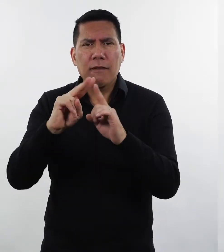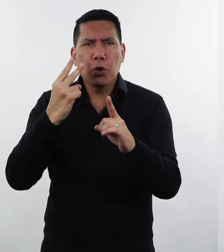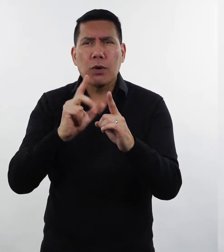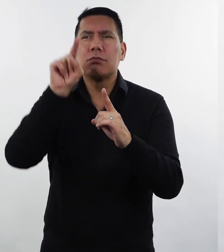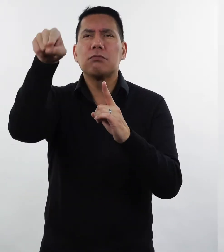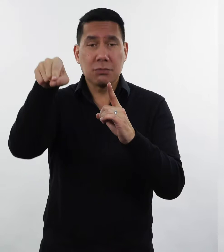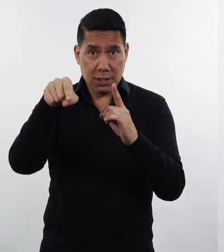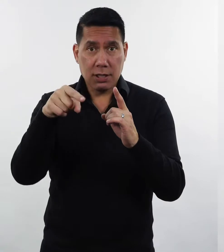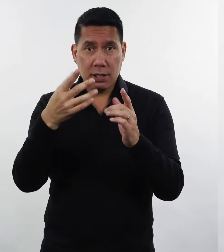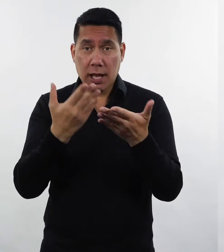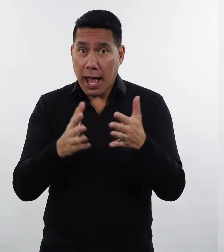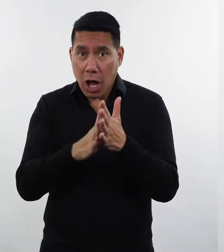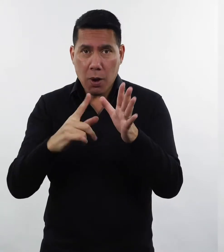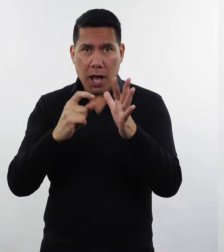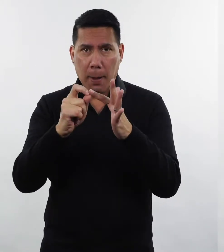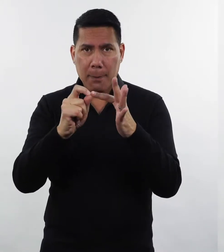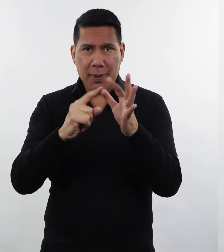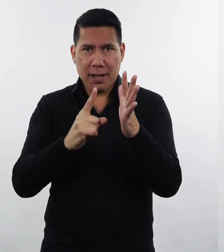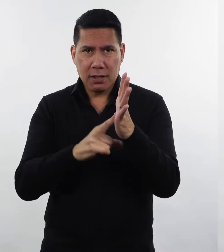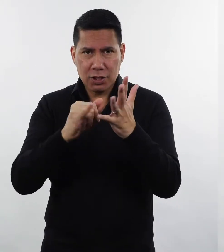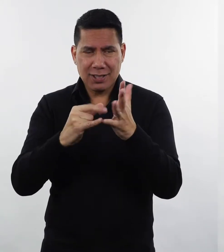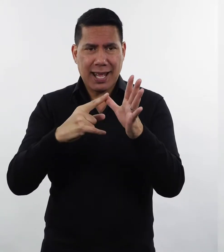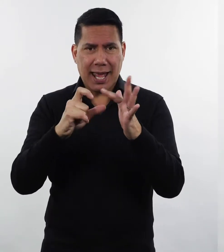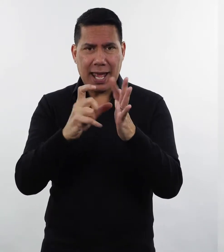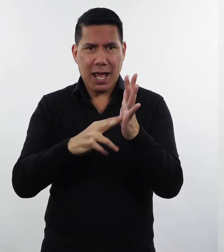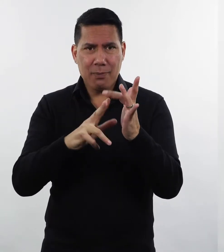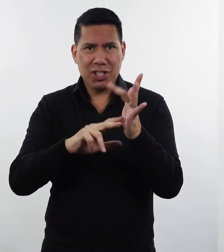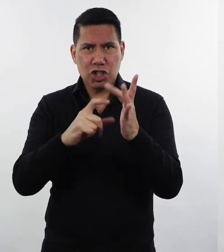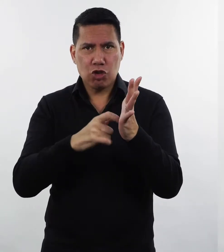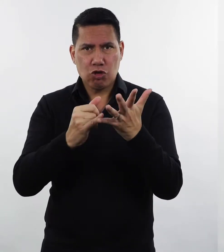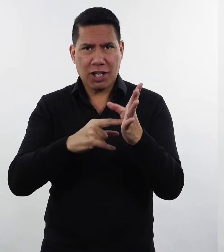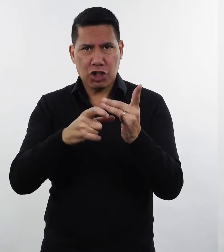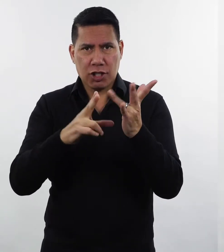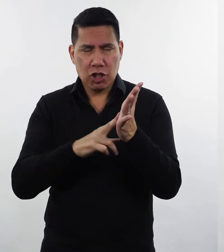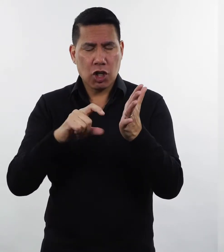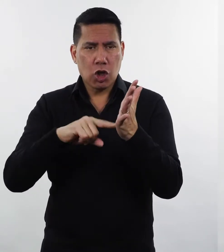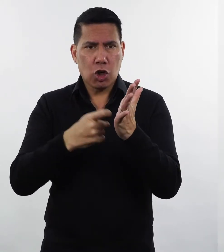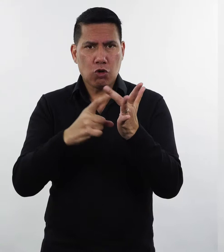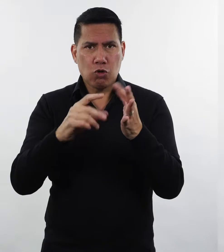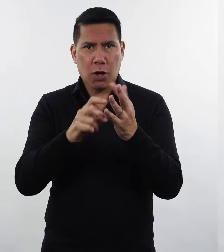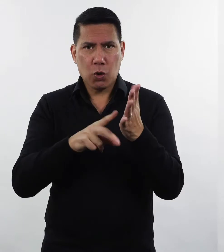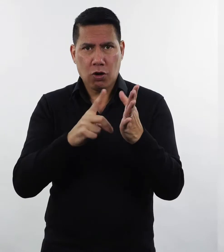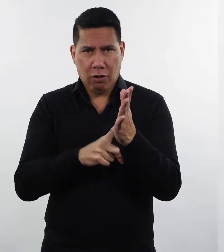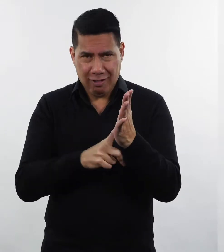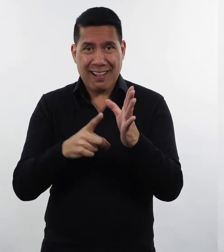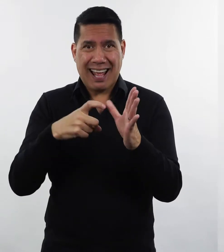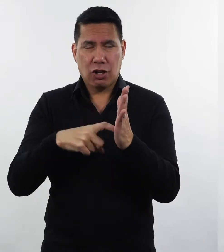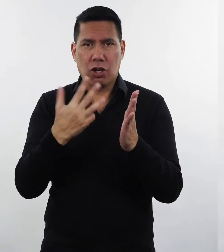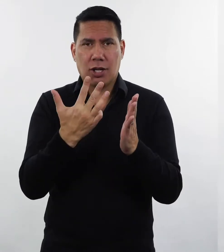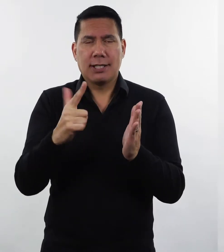(Appeals Administration Tribunal Act 1975.) This kind of review of the original decision, looks at the evidence provided